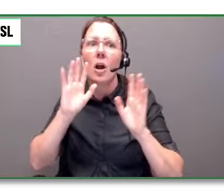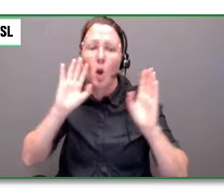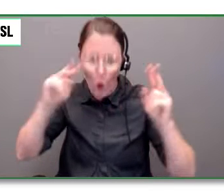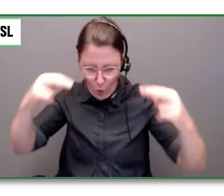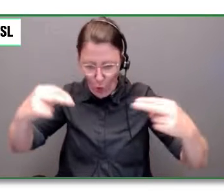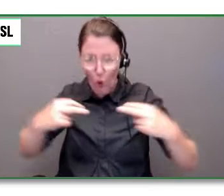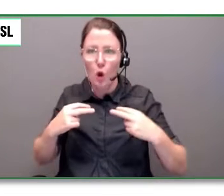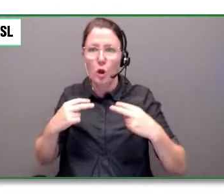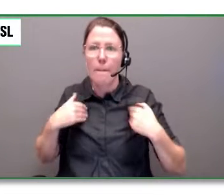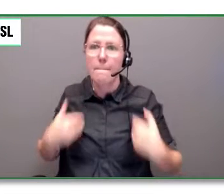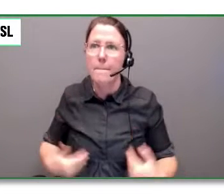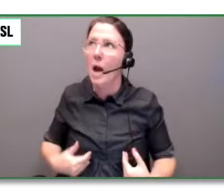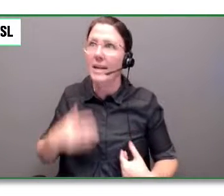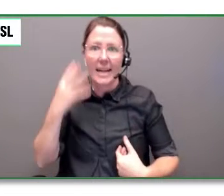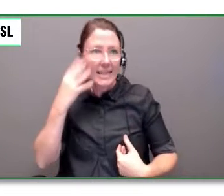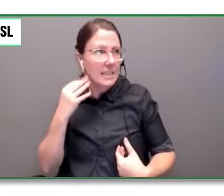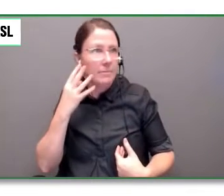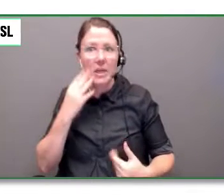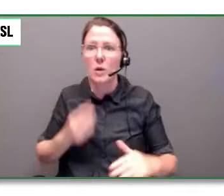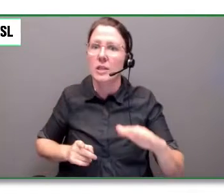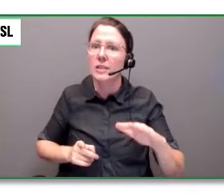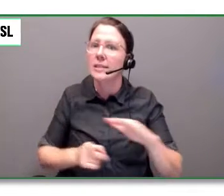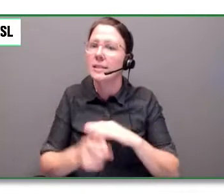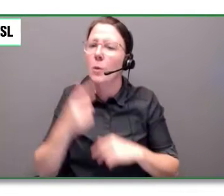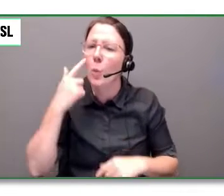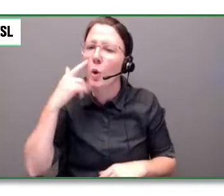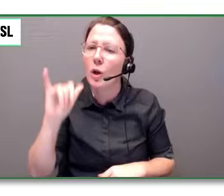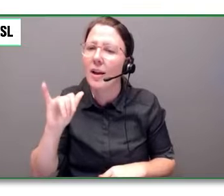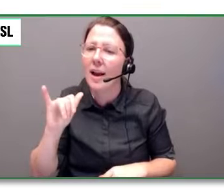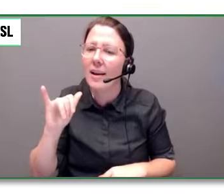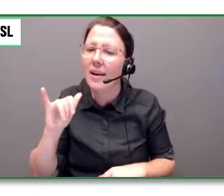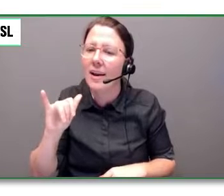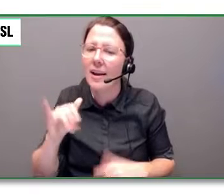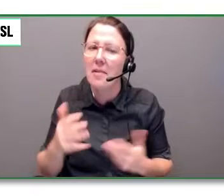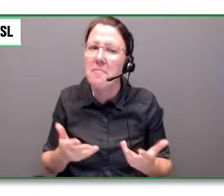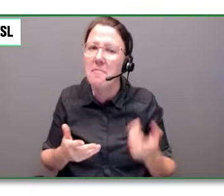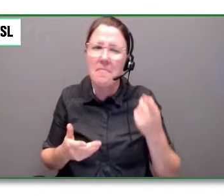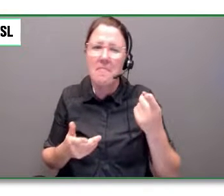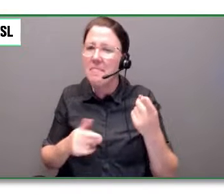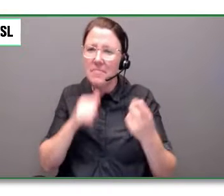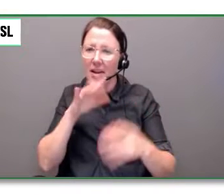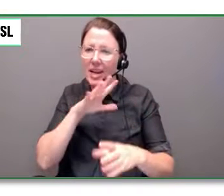um not realizing that seeing itself is an embodied experience and he's seeing